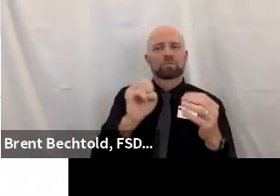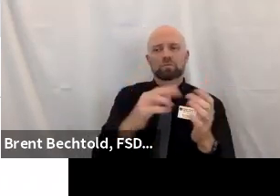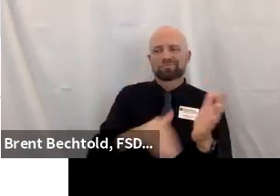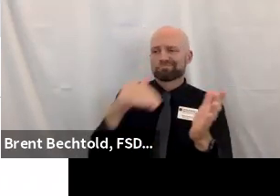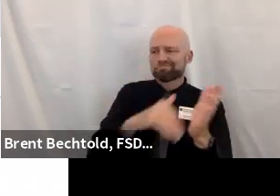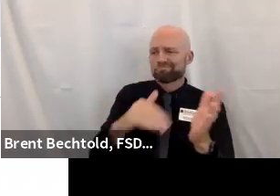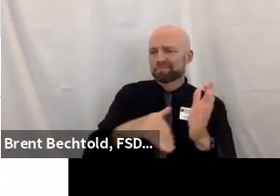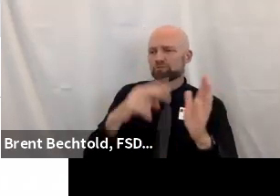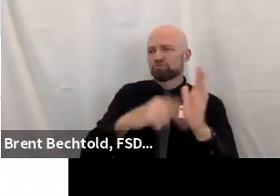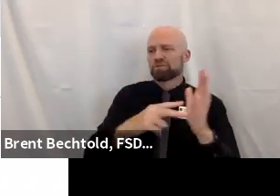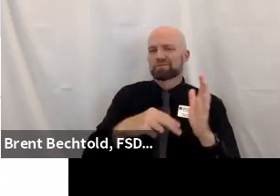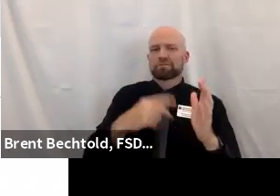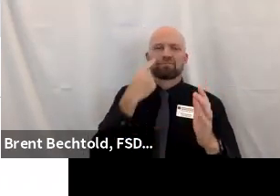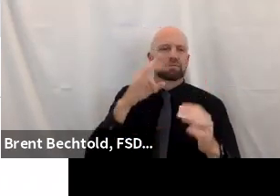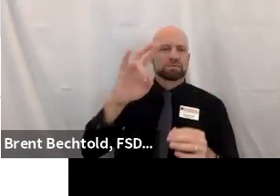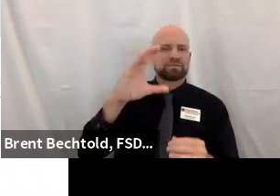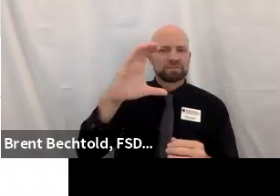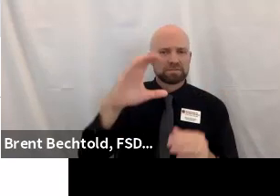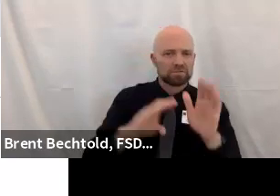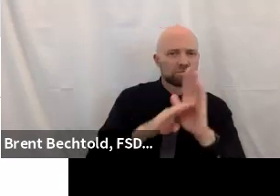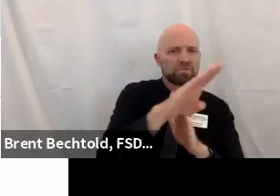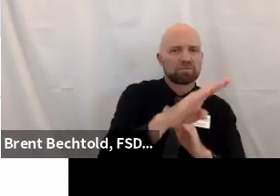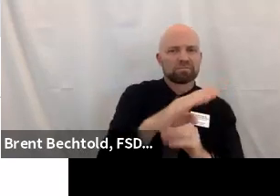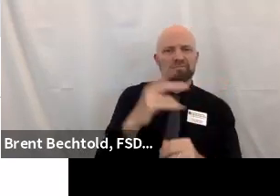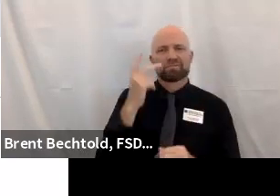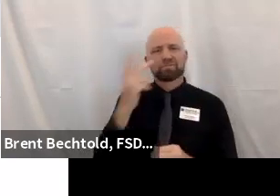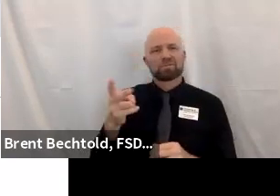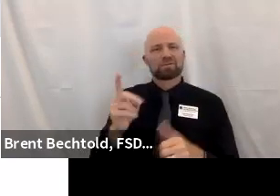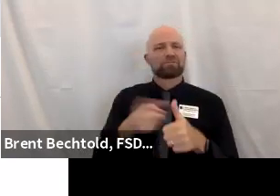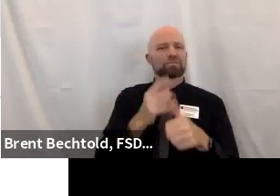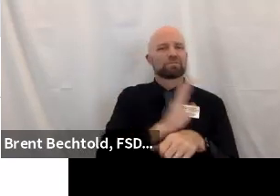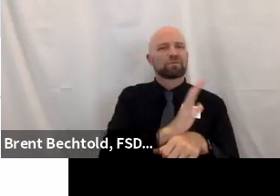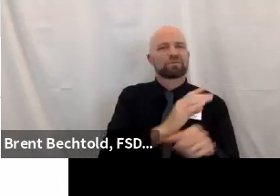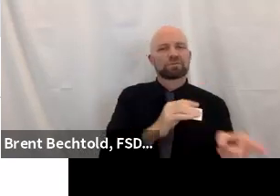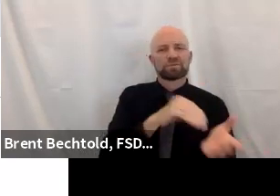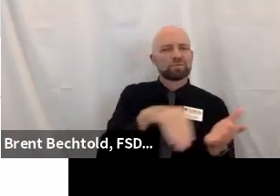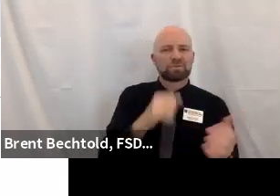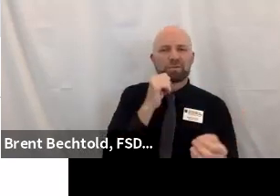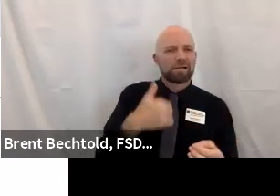You have to have many repeated readings for the 7 Cs to begin to develop.